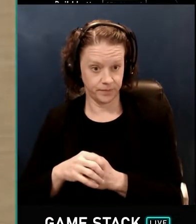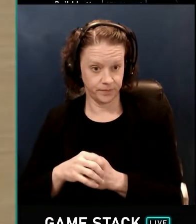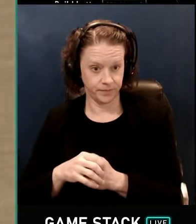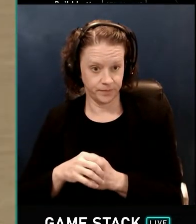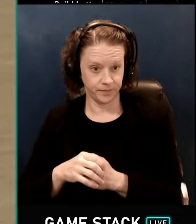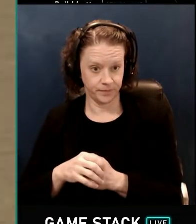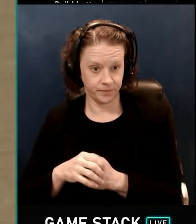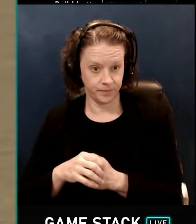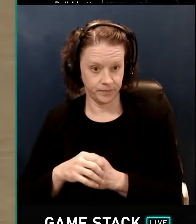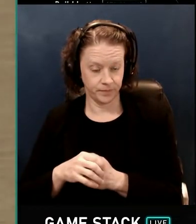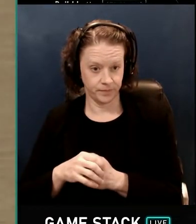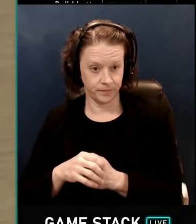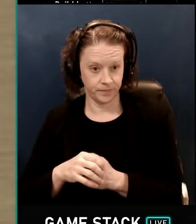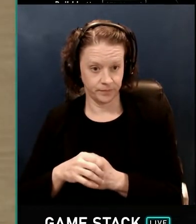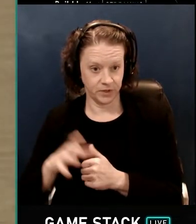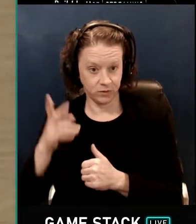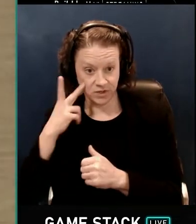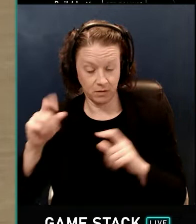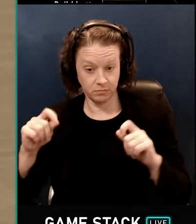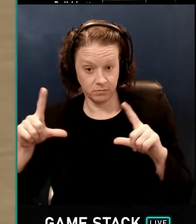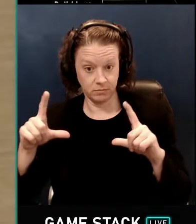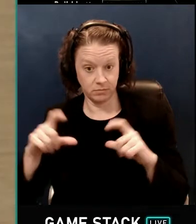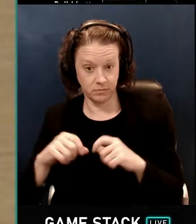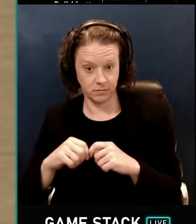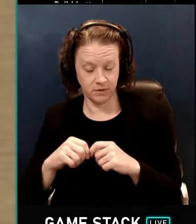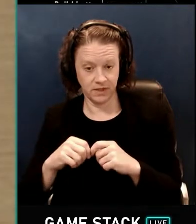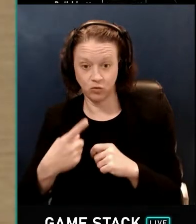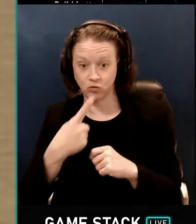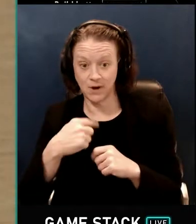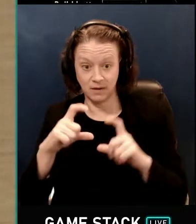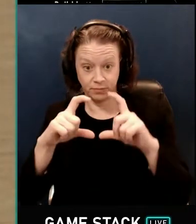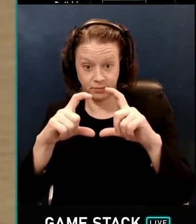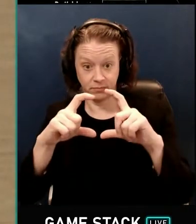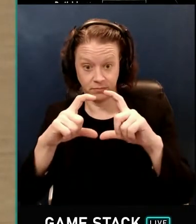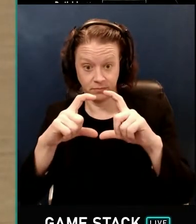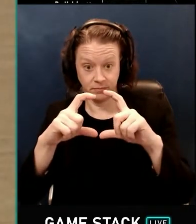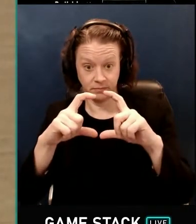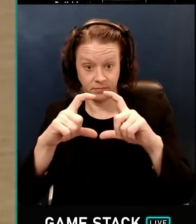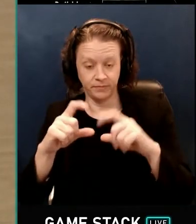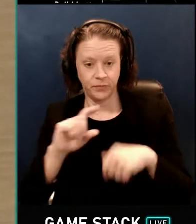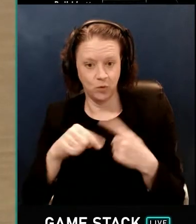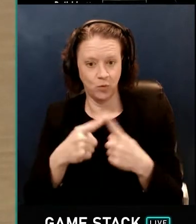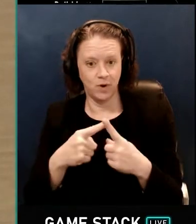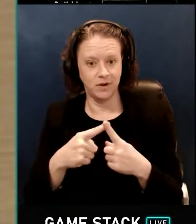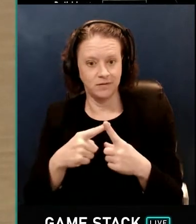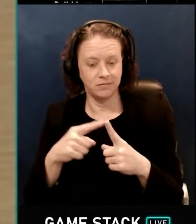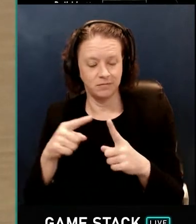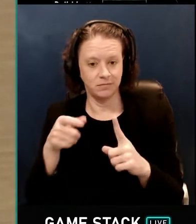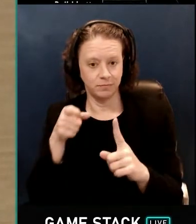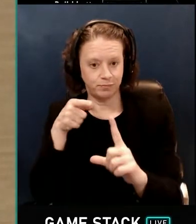There is a button press and this red reticle when the chat gets received, and we've missed the ship.